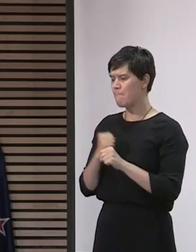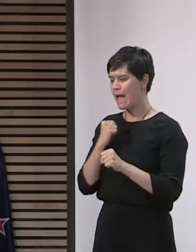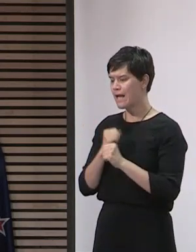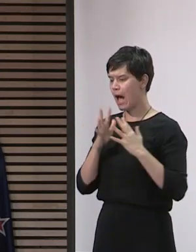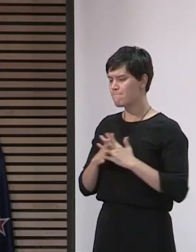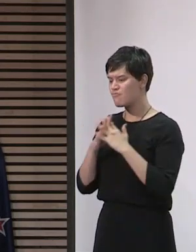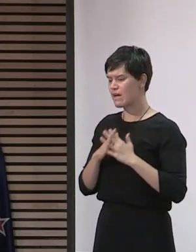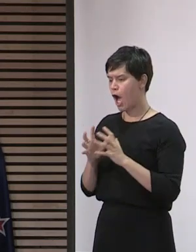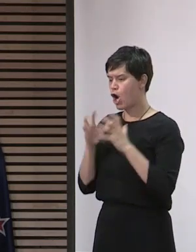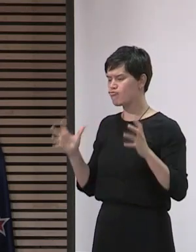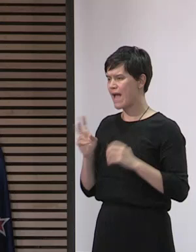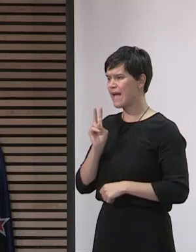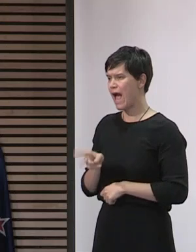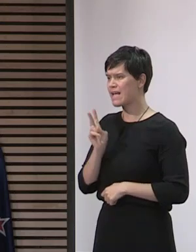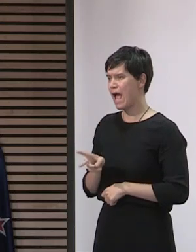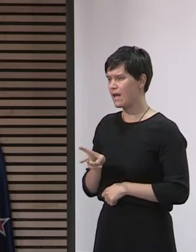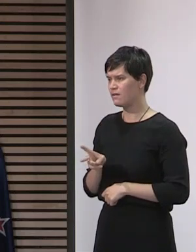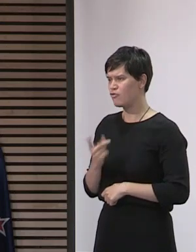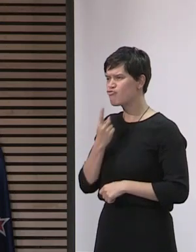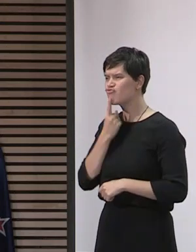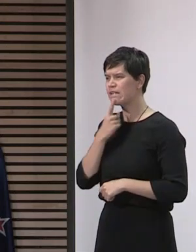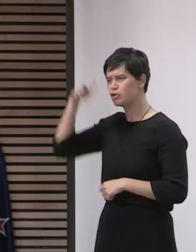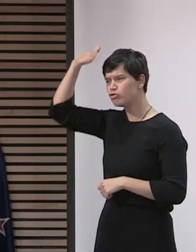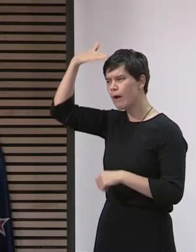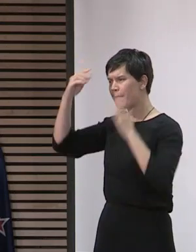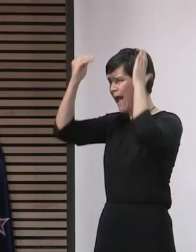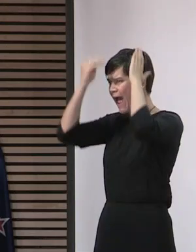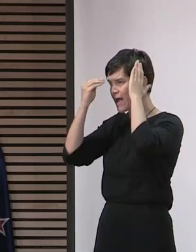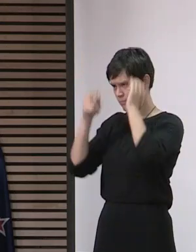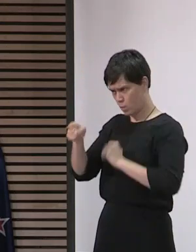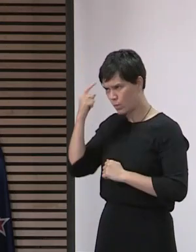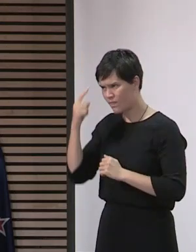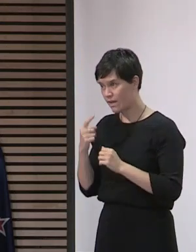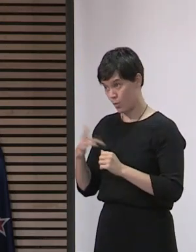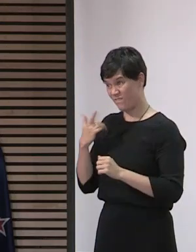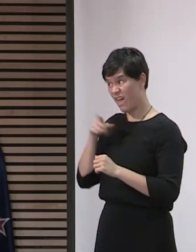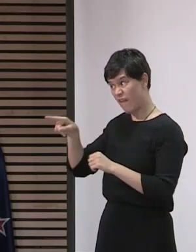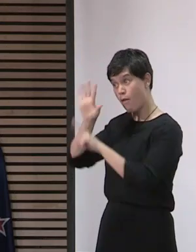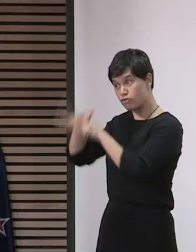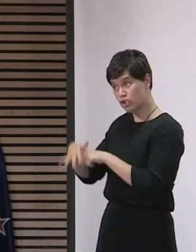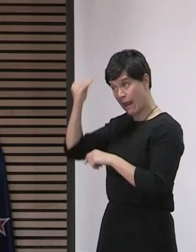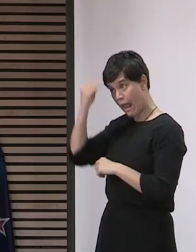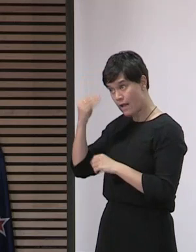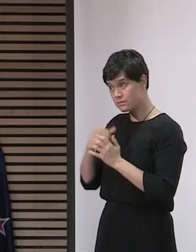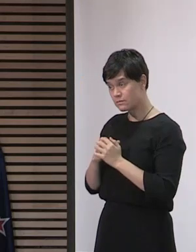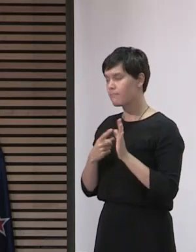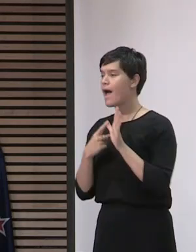displaying a Make America Great Again hat in his office. My question is - do you consider the MAGA hat to be a symbol of oppression?